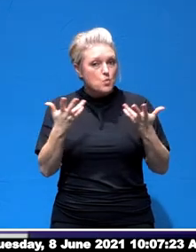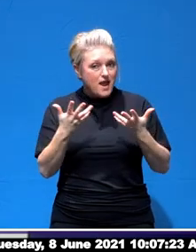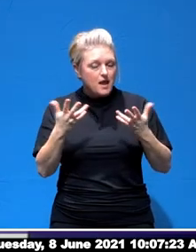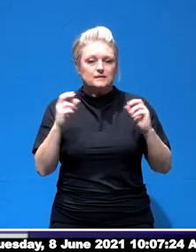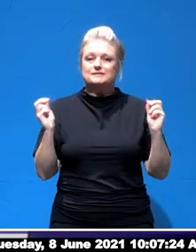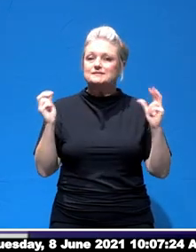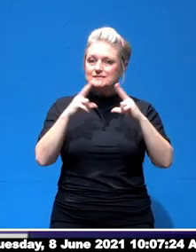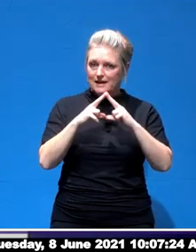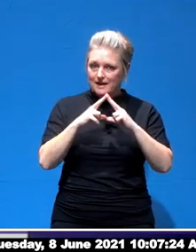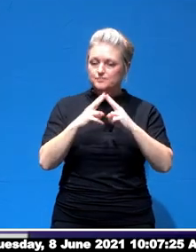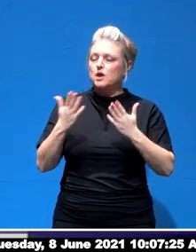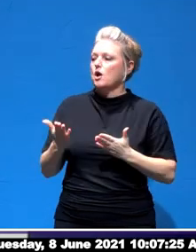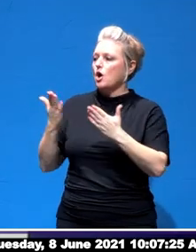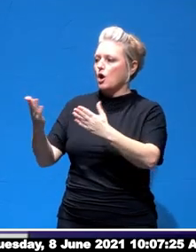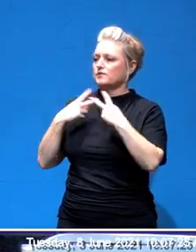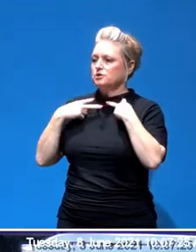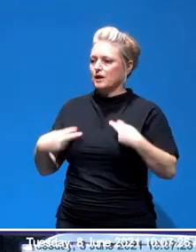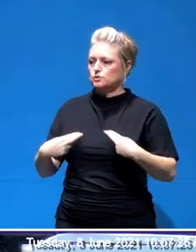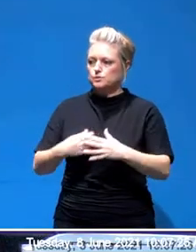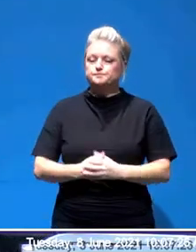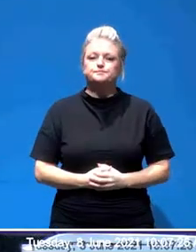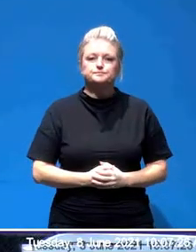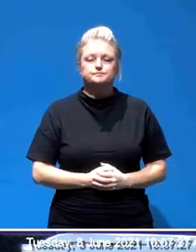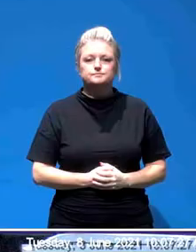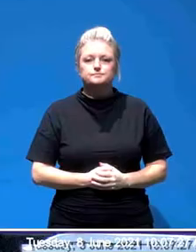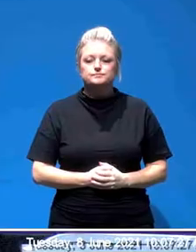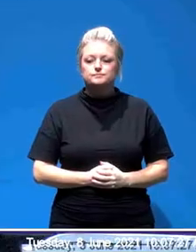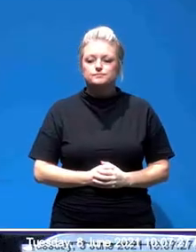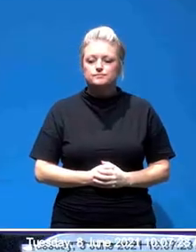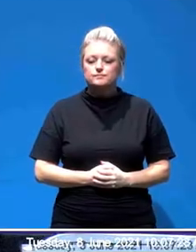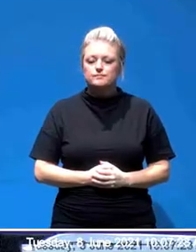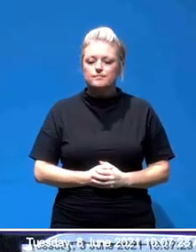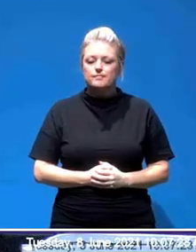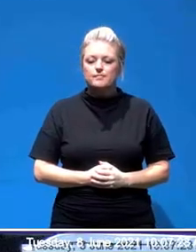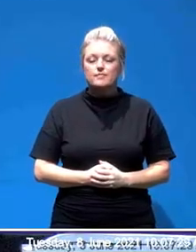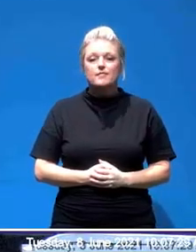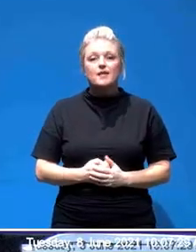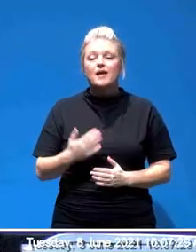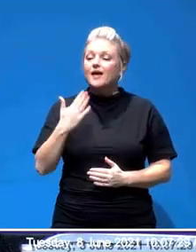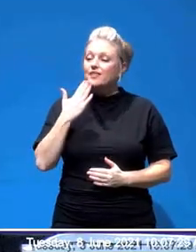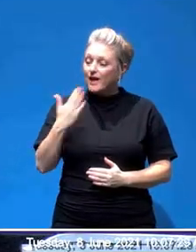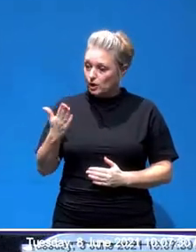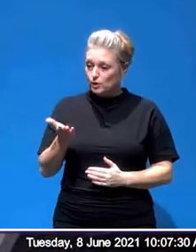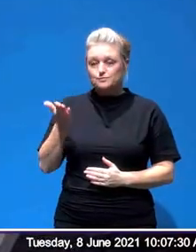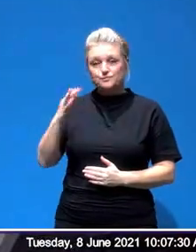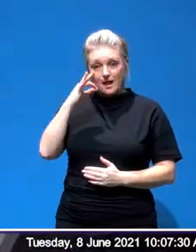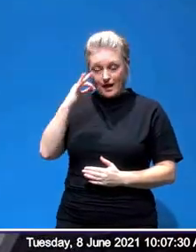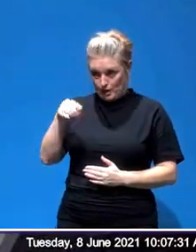Ms Eastman will now ask you some questions. Ms Rogers, you have prepared a statement for the Royal Commission? Yes, that's correct.